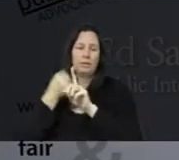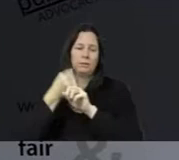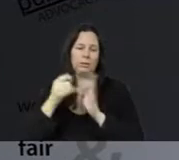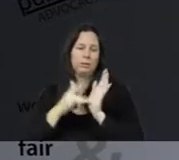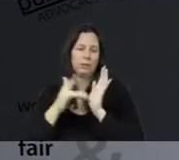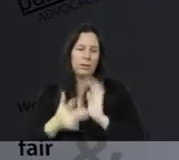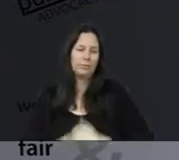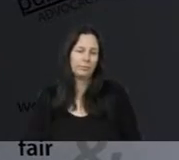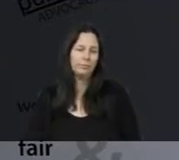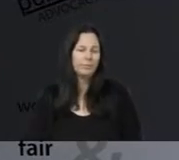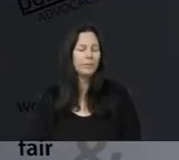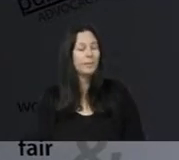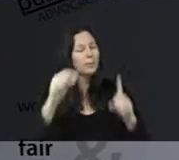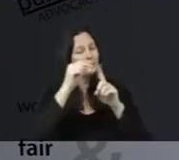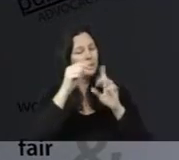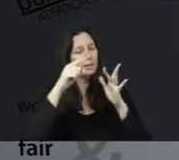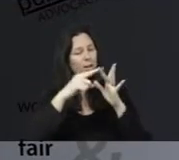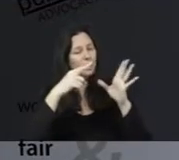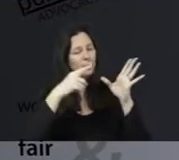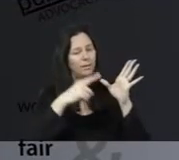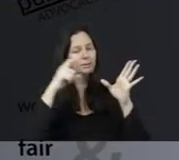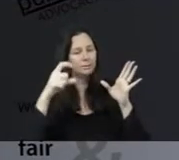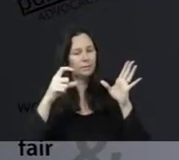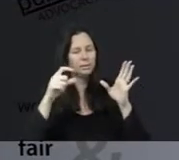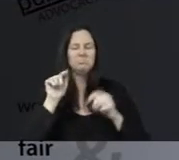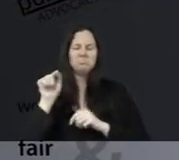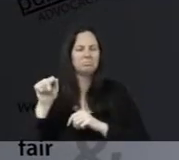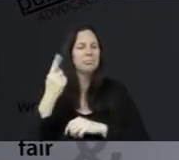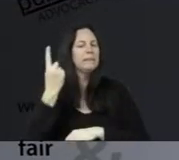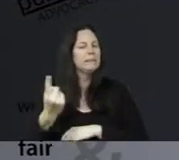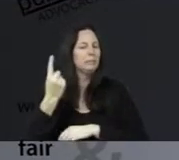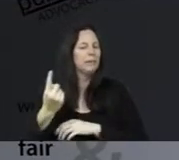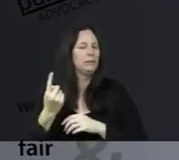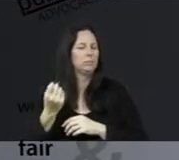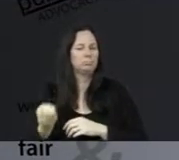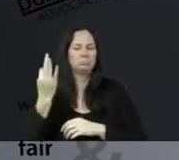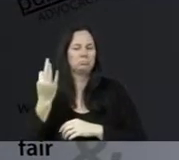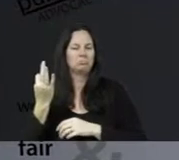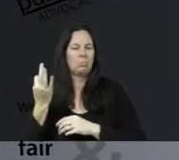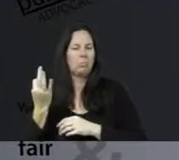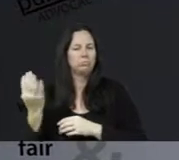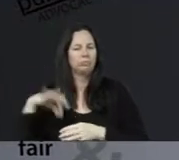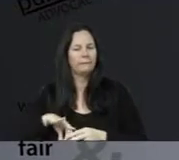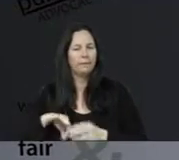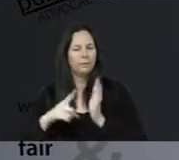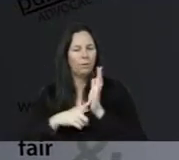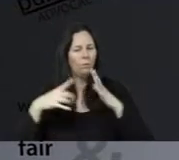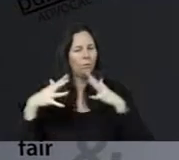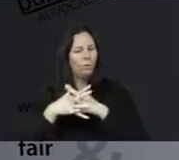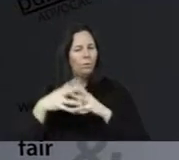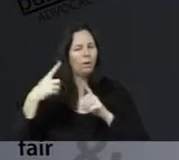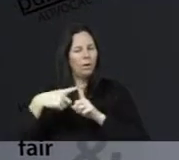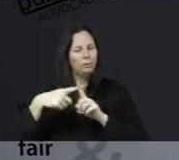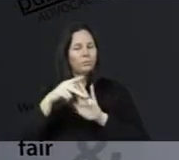And our specialty is in running test cases on social justice issues.